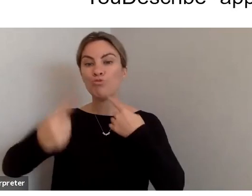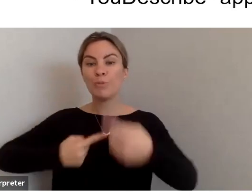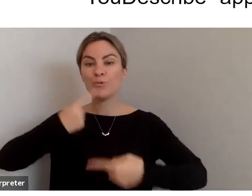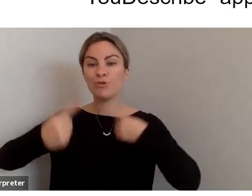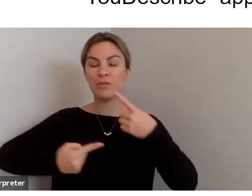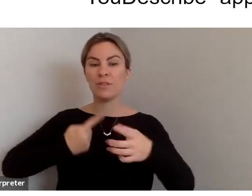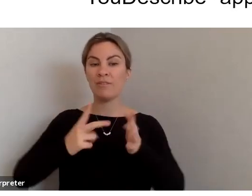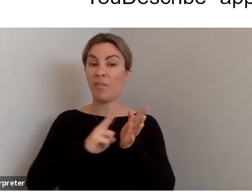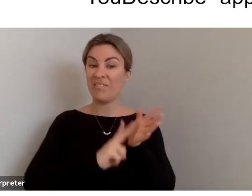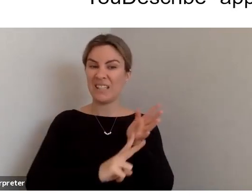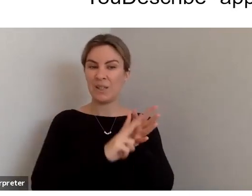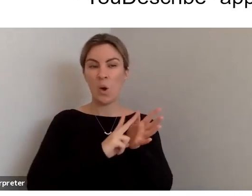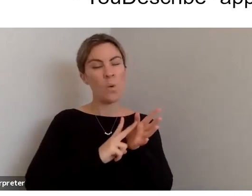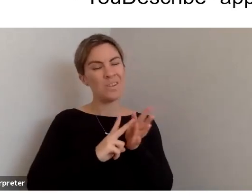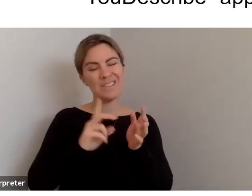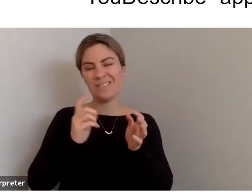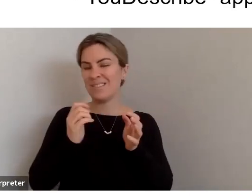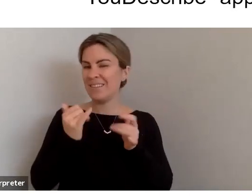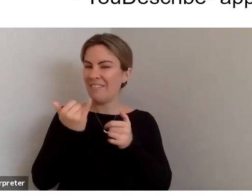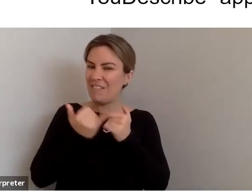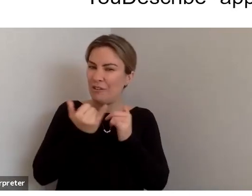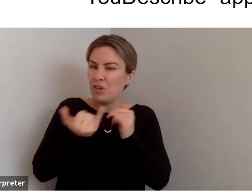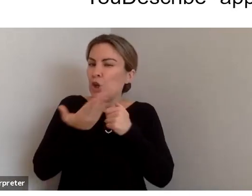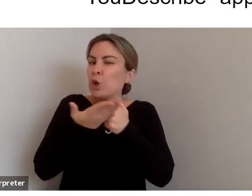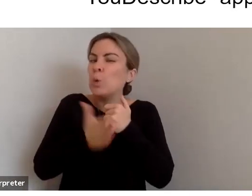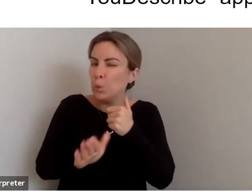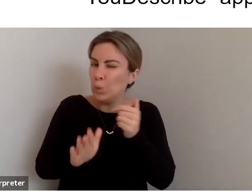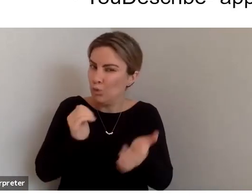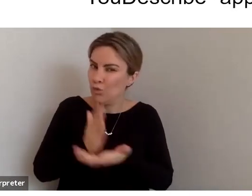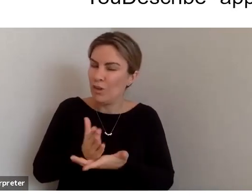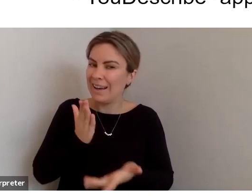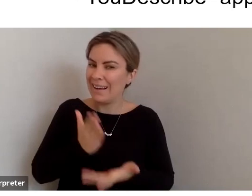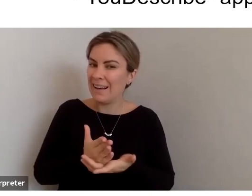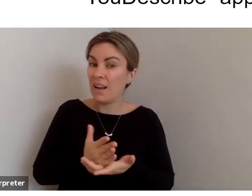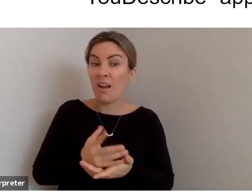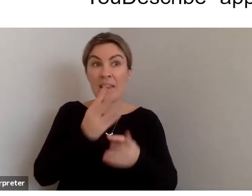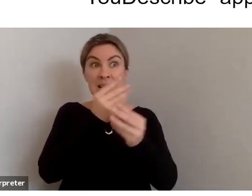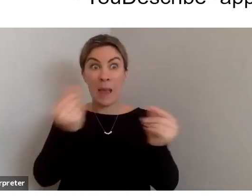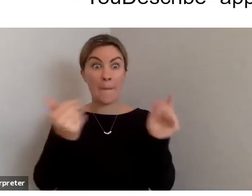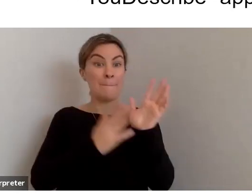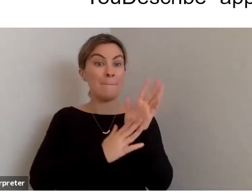much in its infancy. I think some of the media organisations are doing it, but in